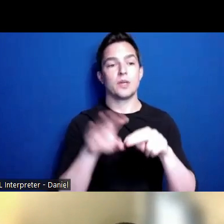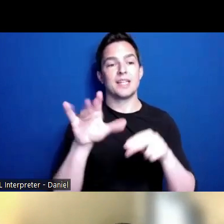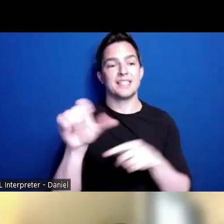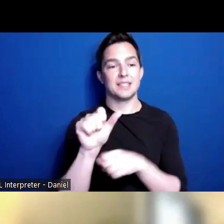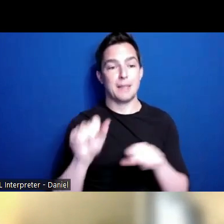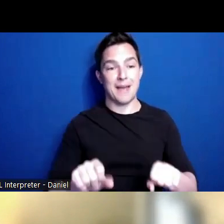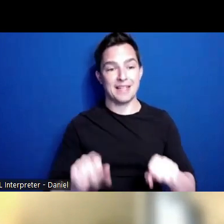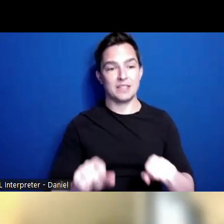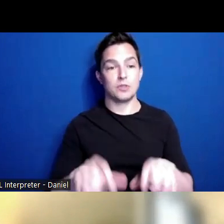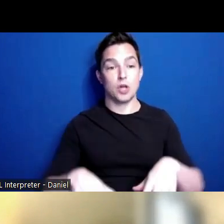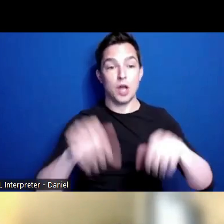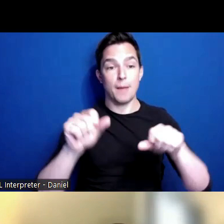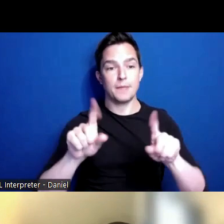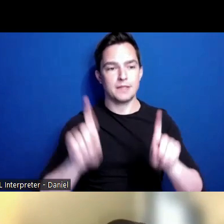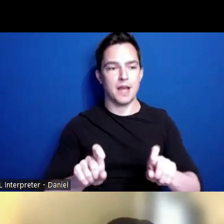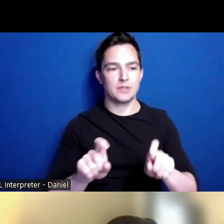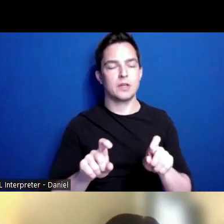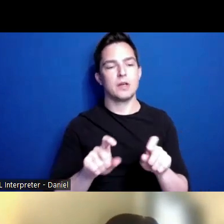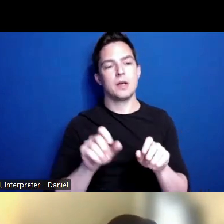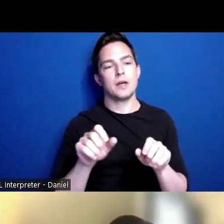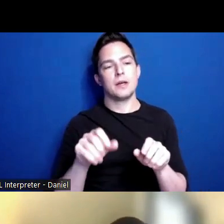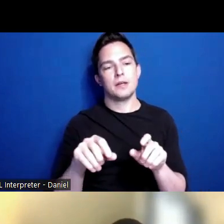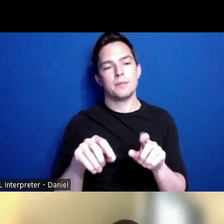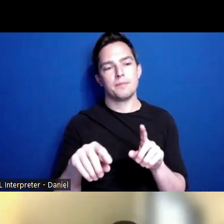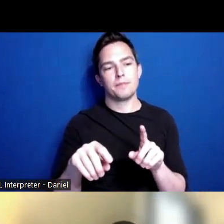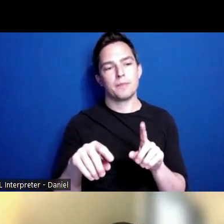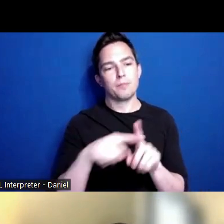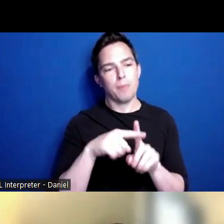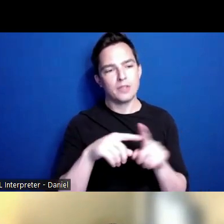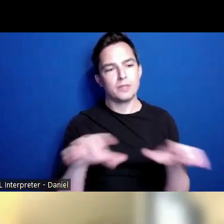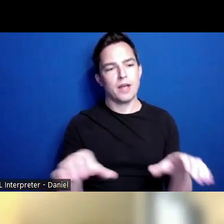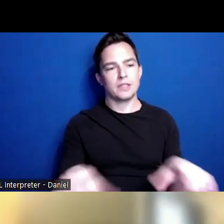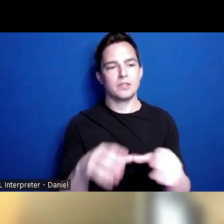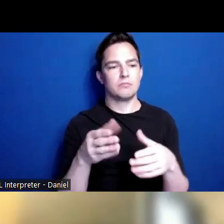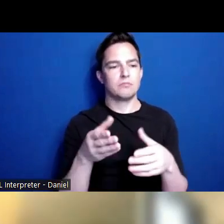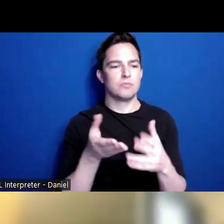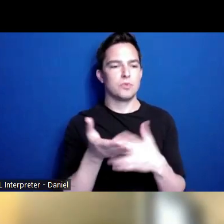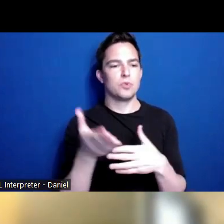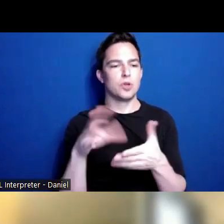to adopt and test promising practices throughout learning collaboratives and consultations.